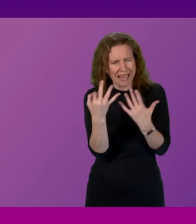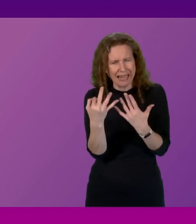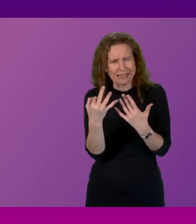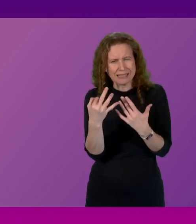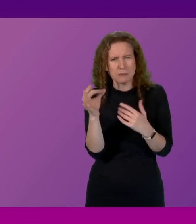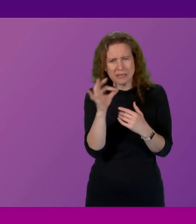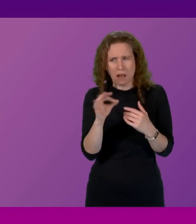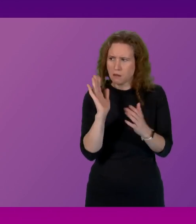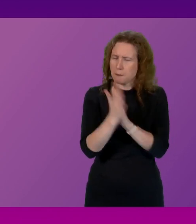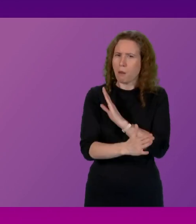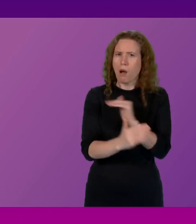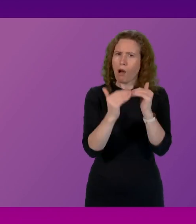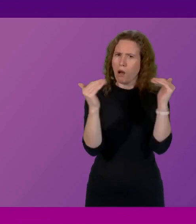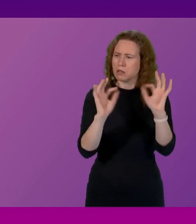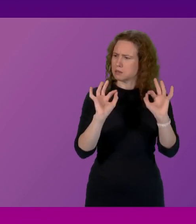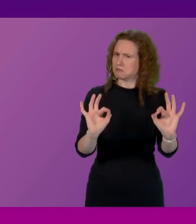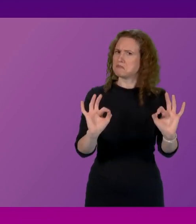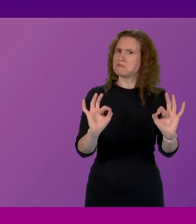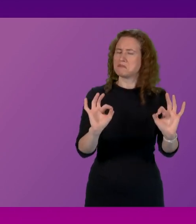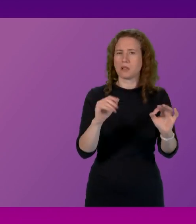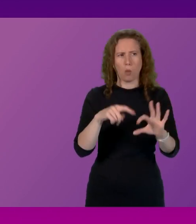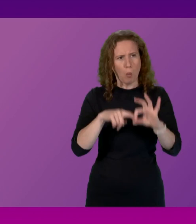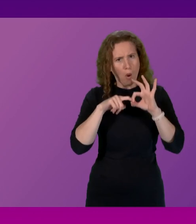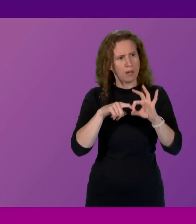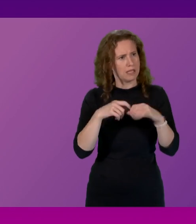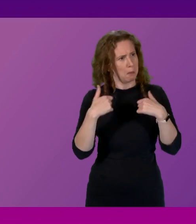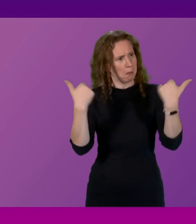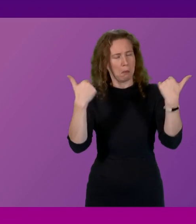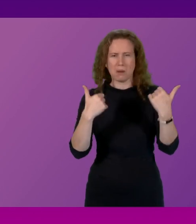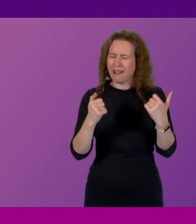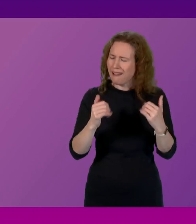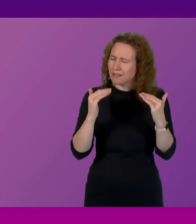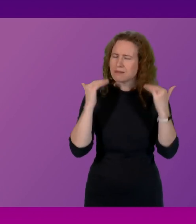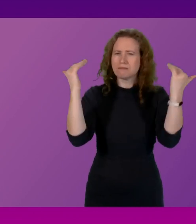the quality standard, with more being rated as excellent than ever before.